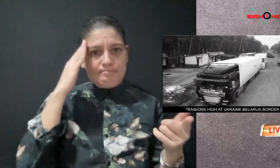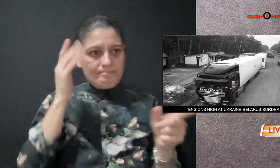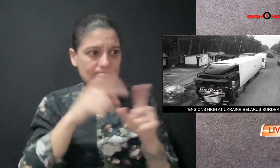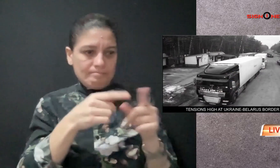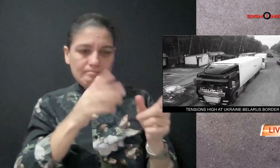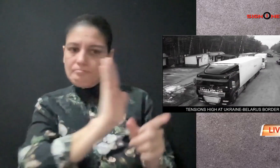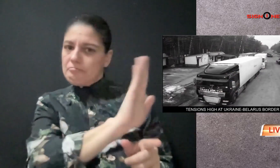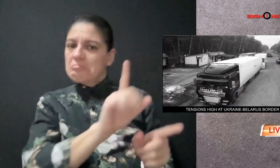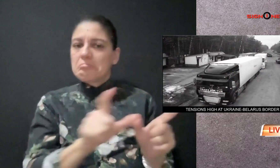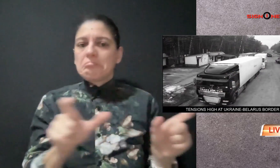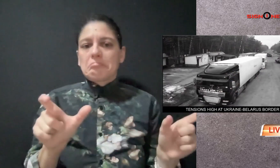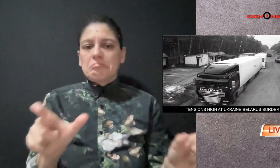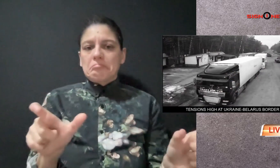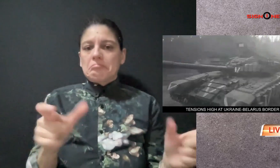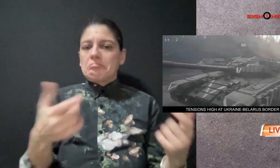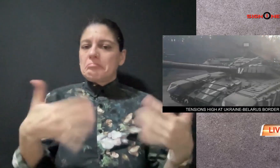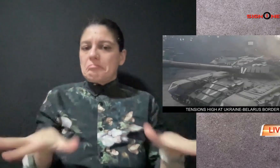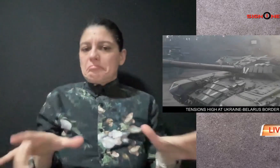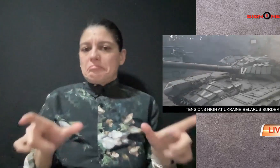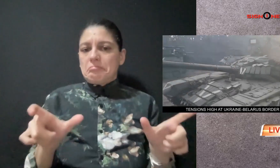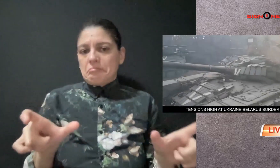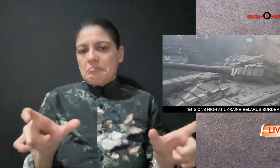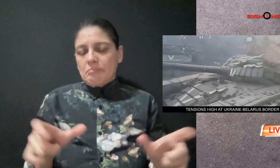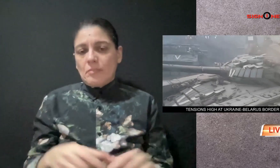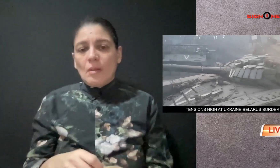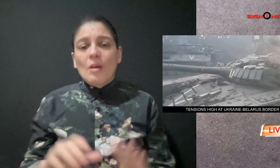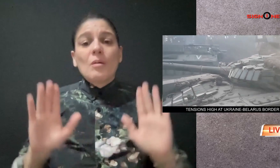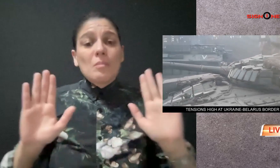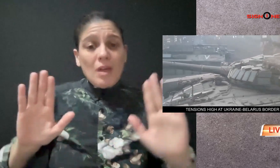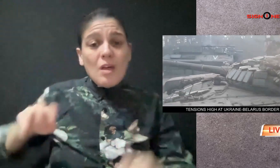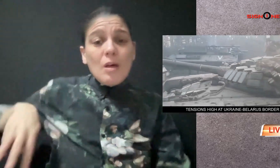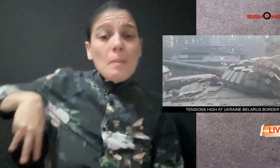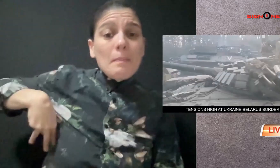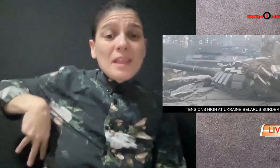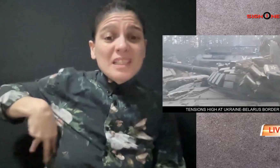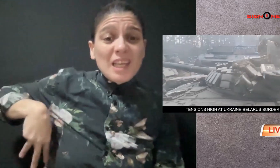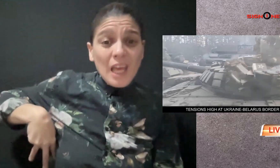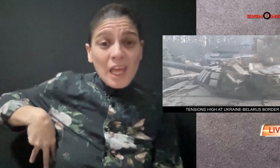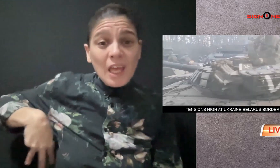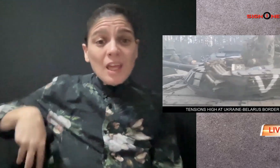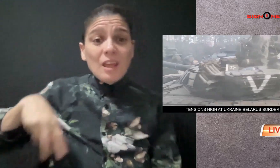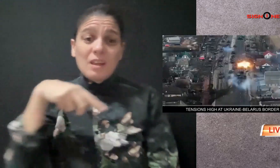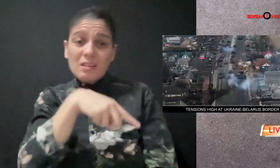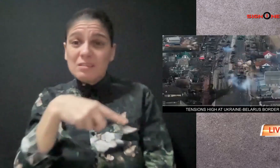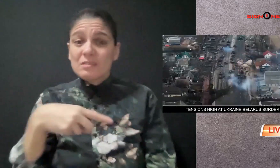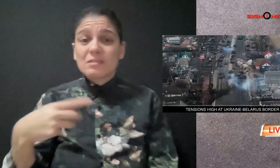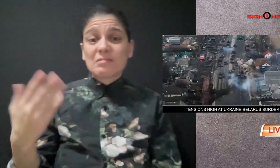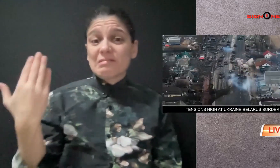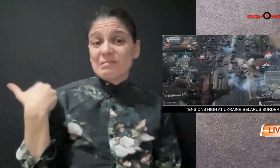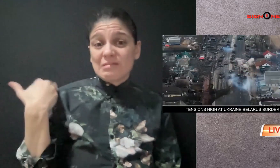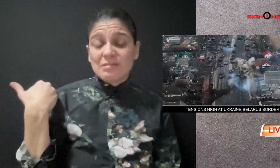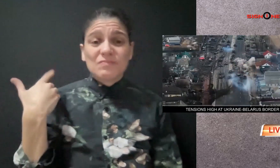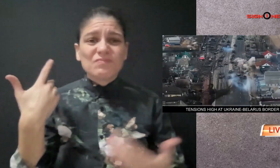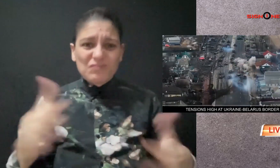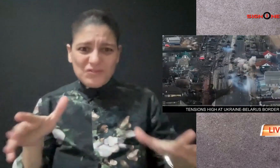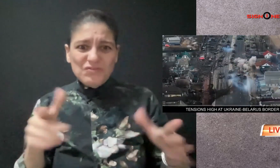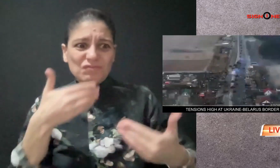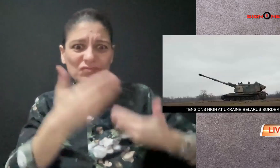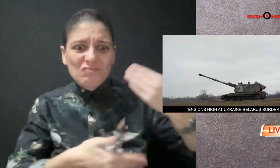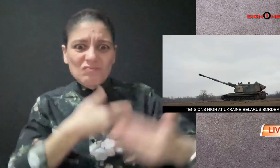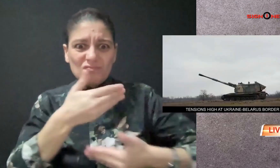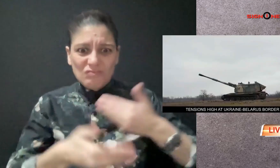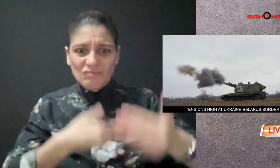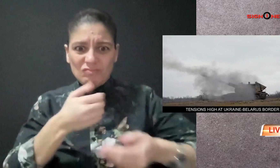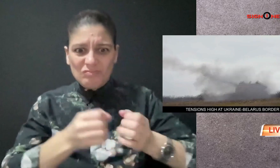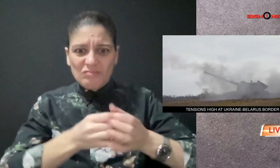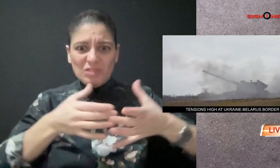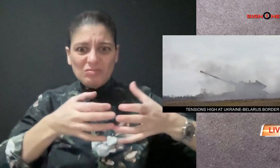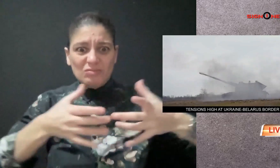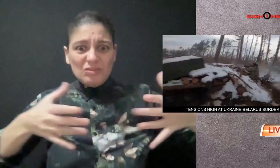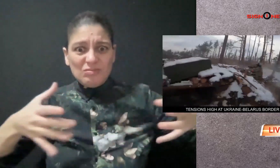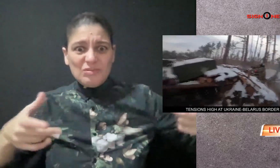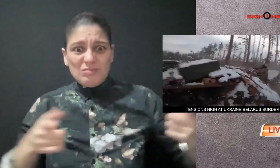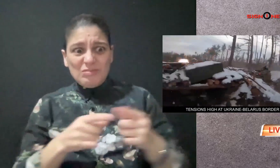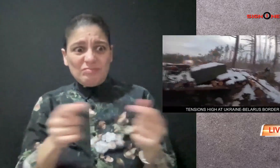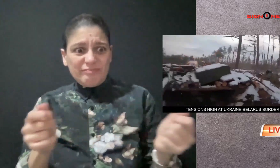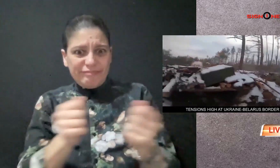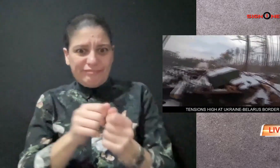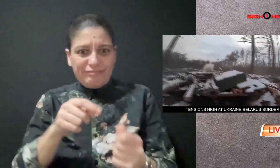are taking are purely defense but Minsk recently conducted large-scale Air Force drills with